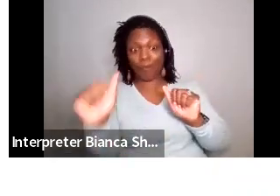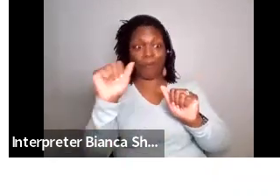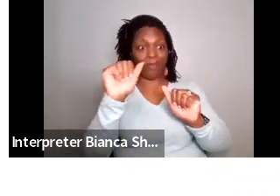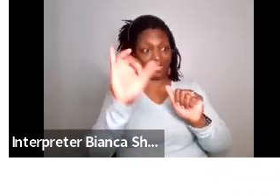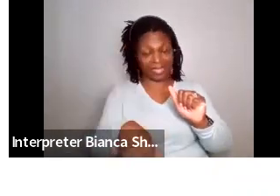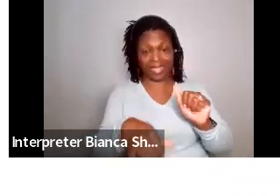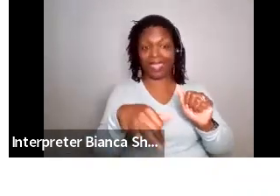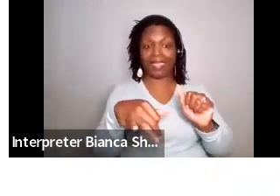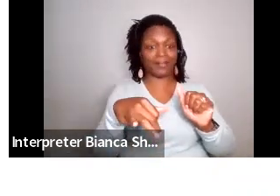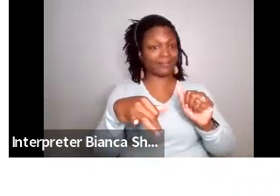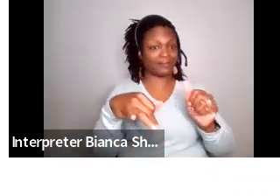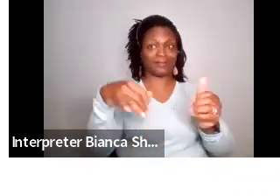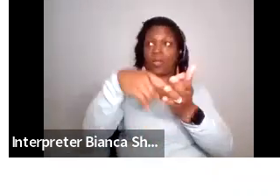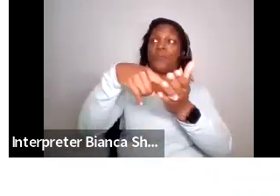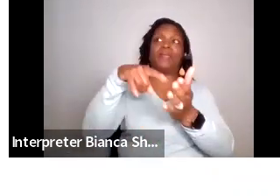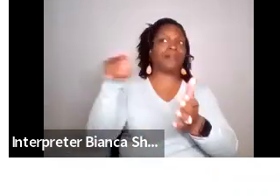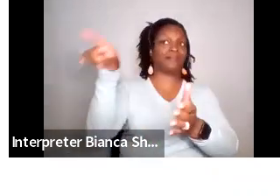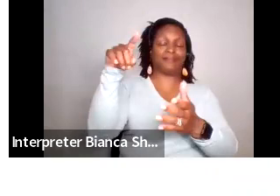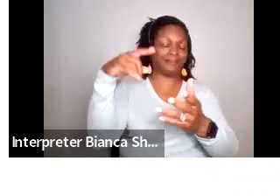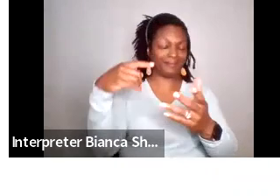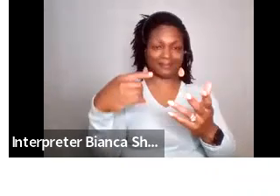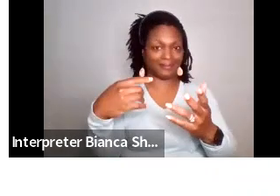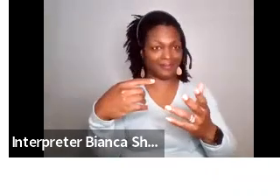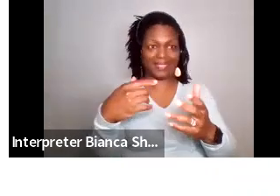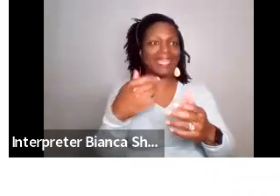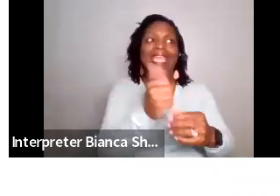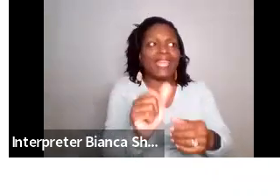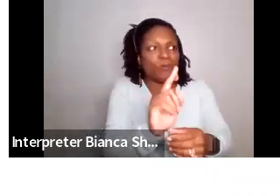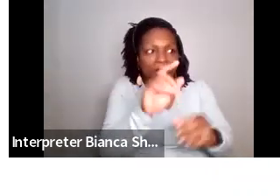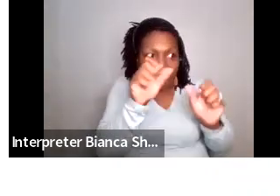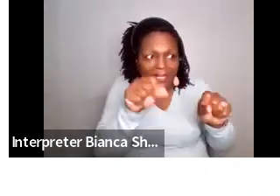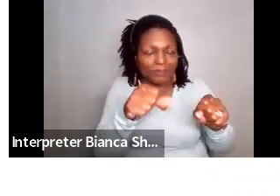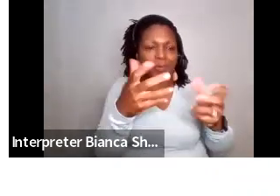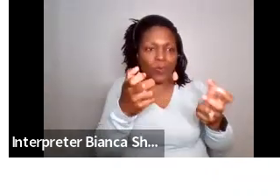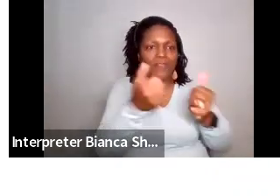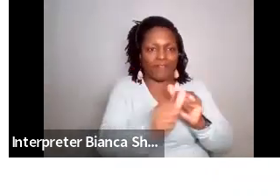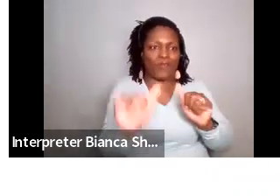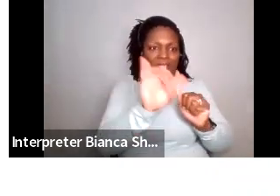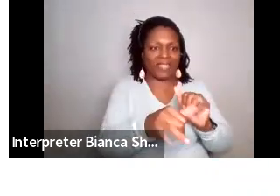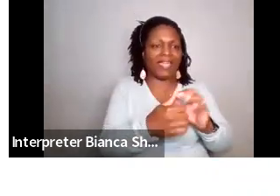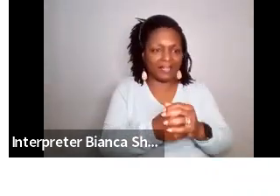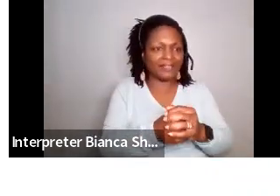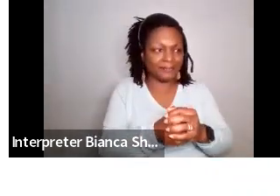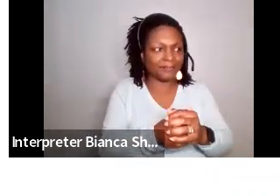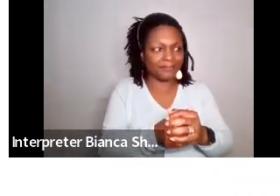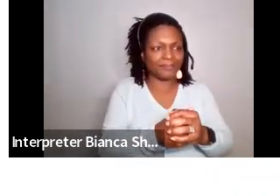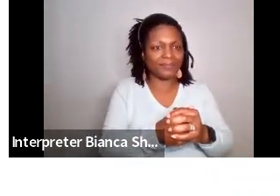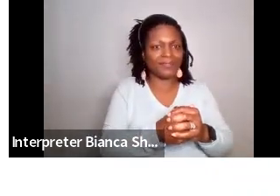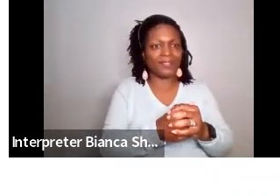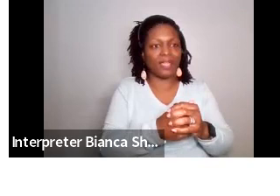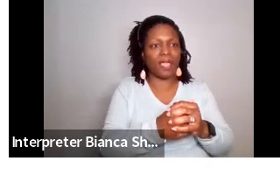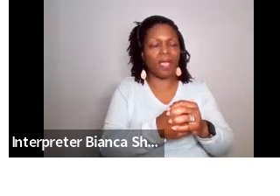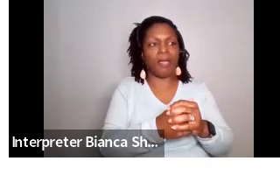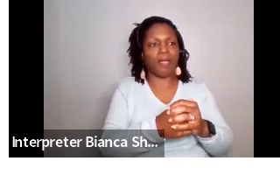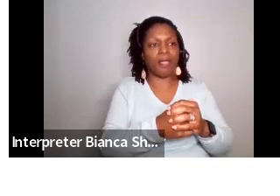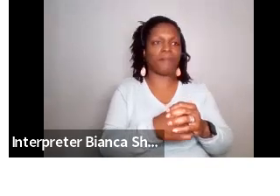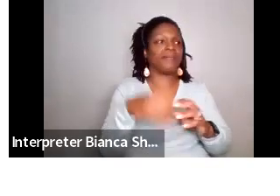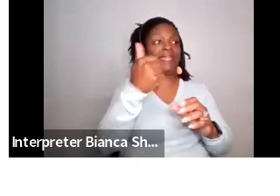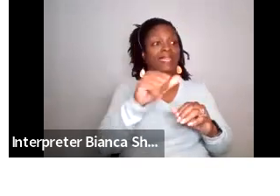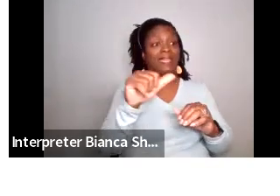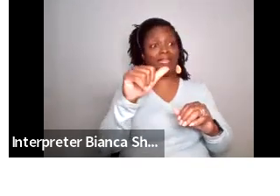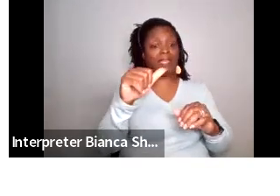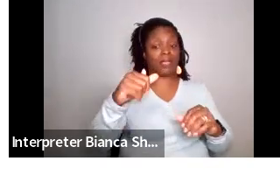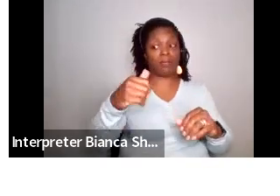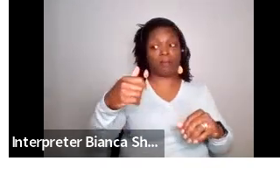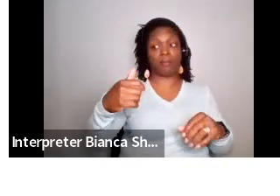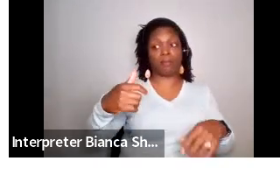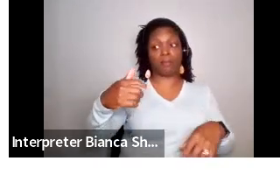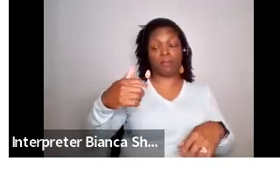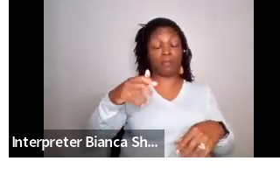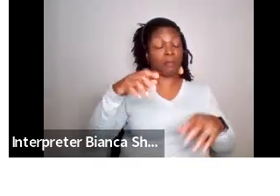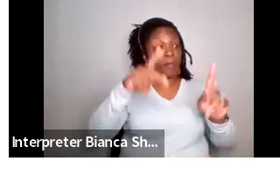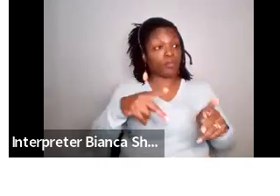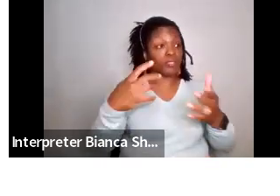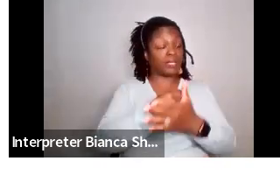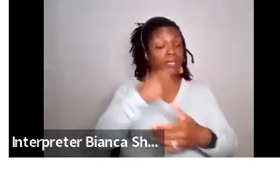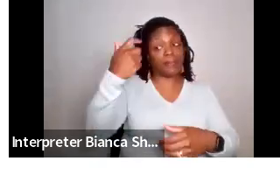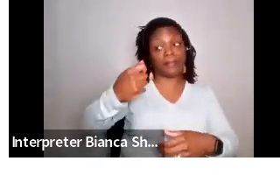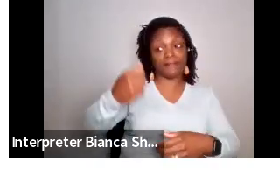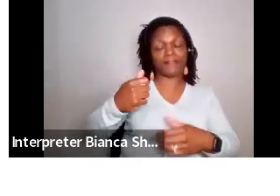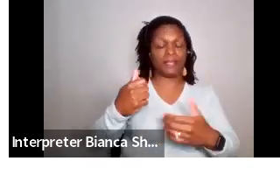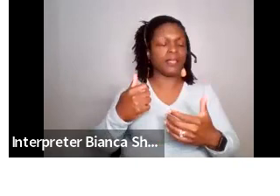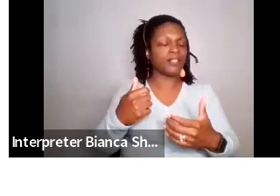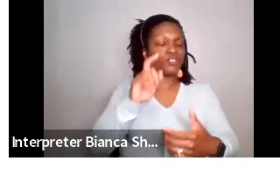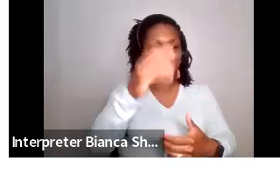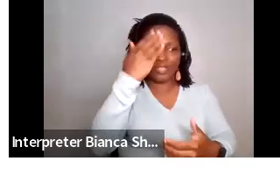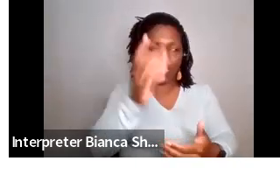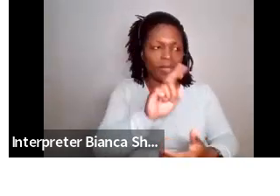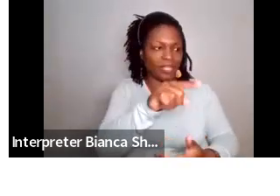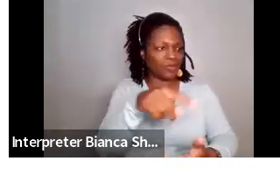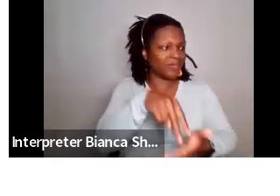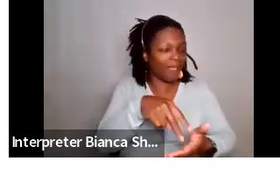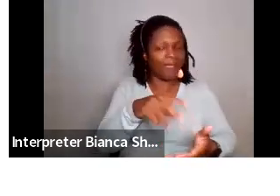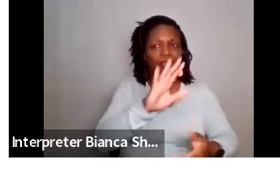Exactly. Yes, and social security doesn't want to leave people in alert. you know. you need to know where you stand financially to know if it's right, for you you know that's all a part of this is looking at the big picture